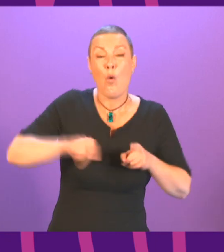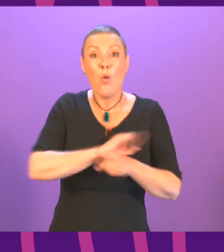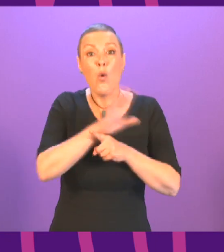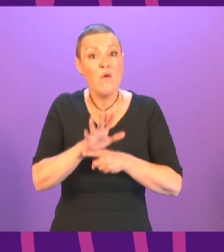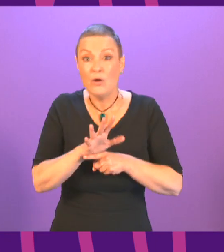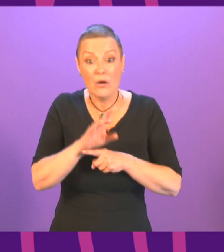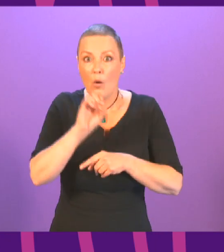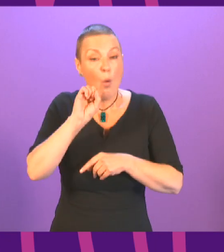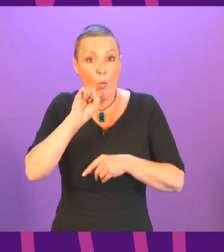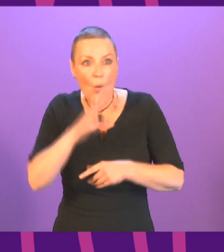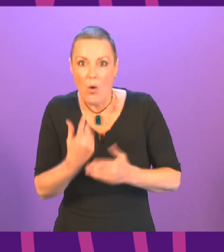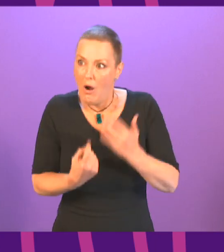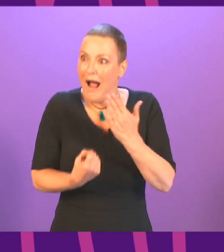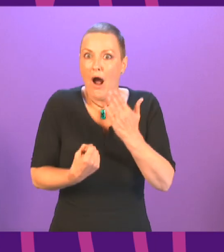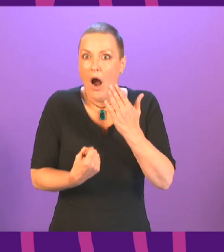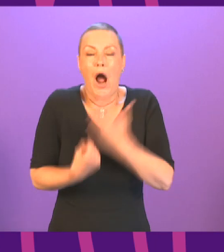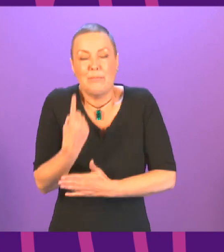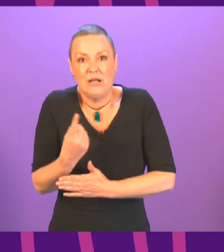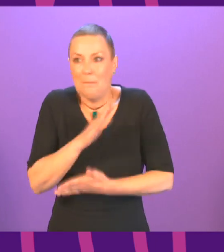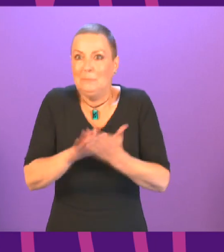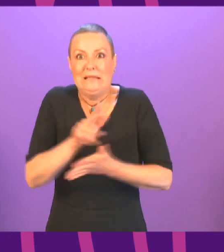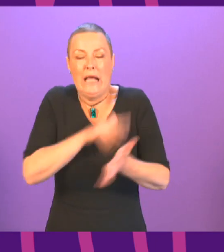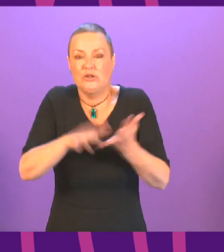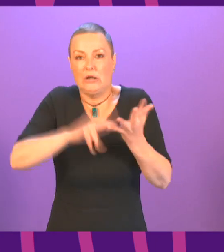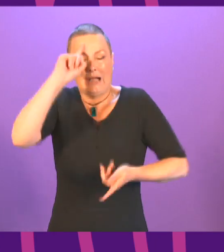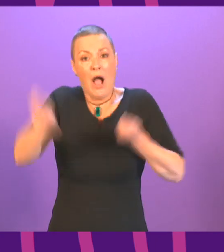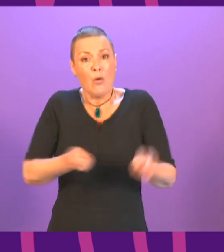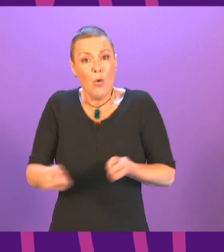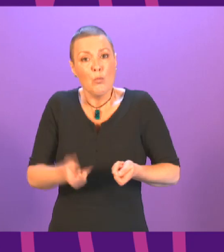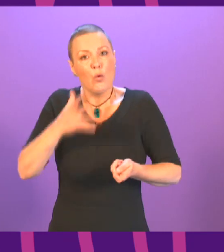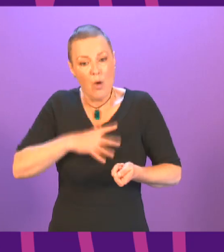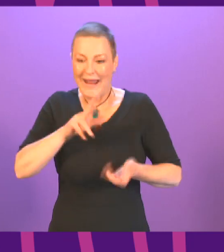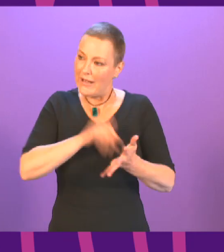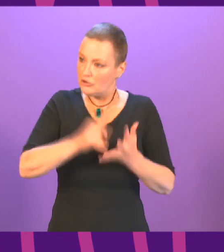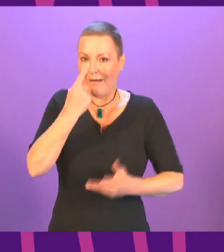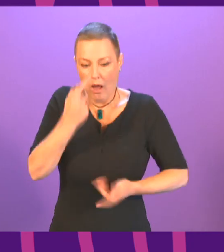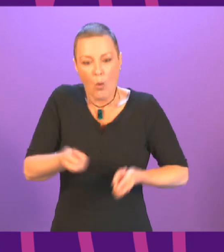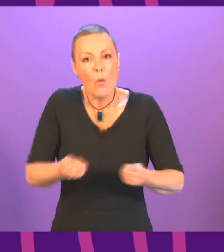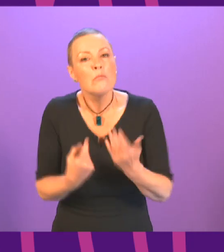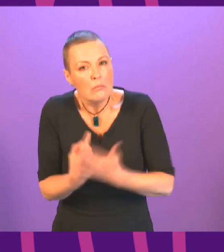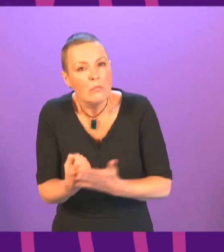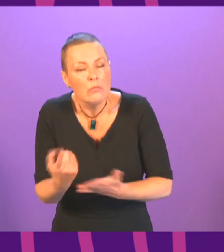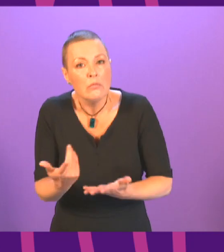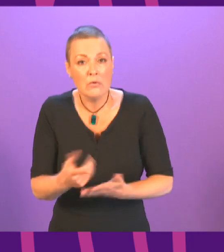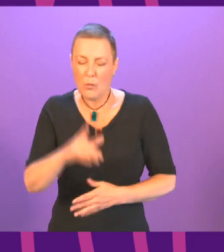our NHS over the winter is not inevitable. We took really difficult decisions to put